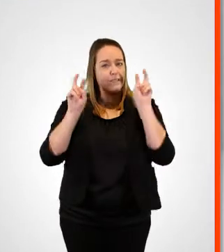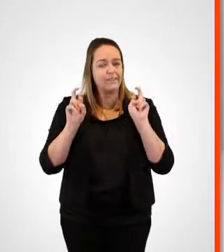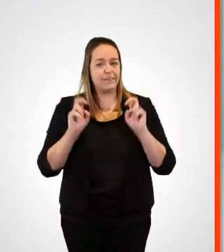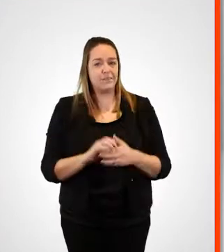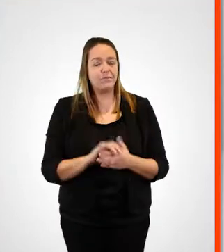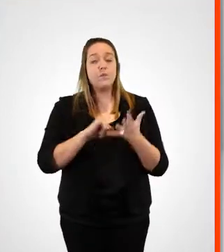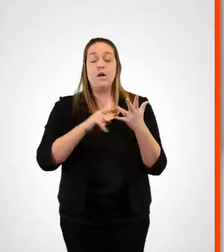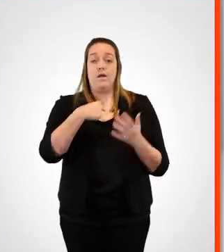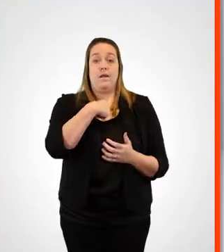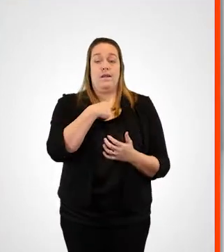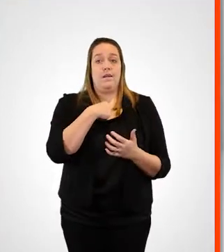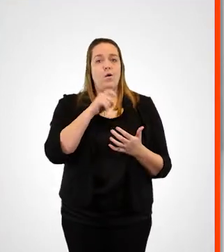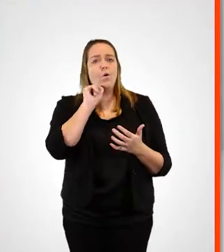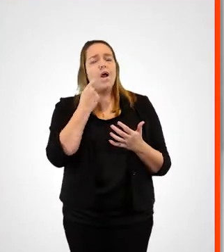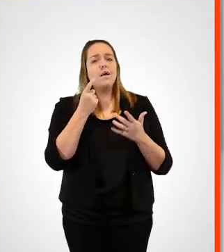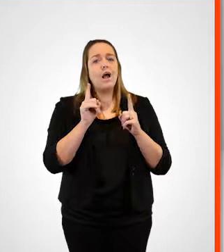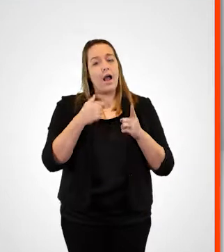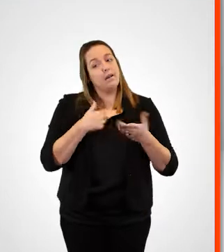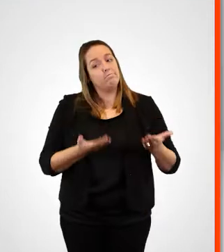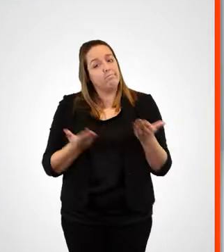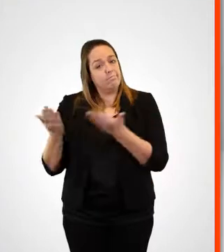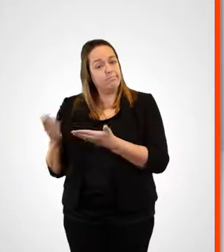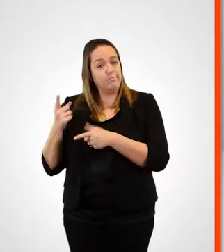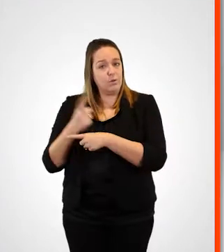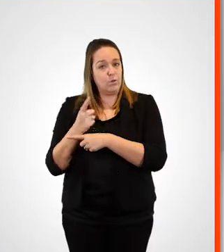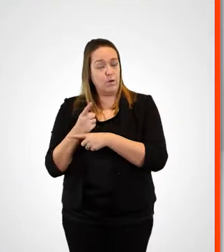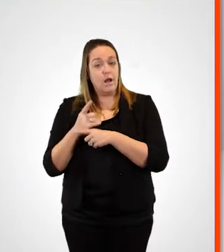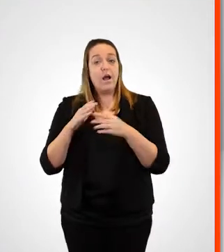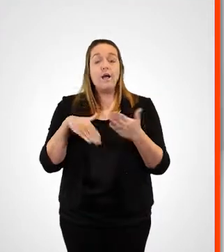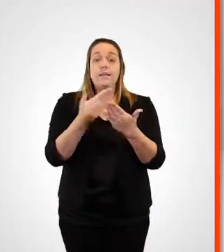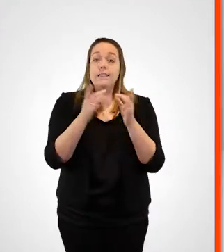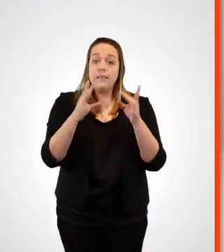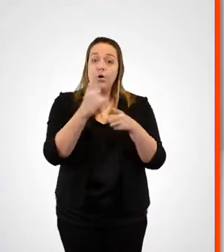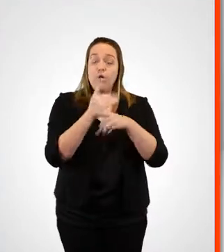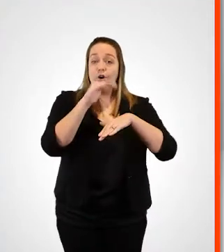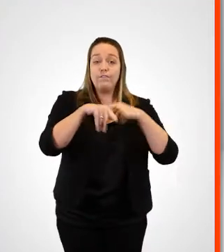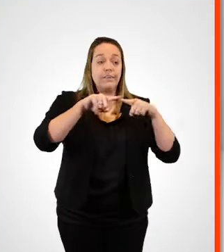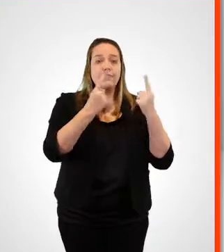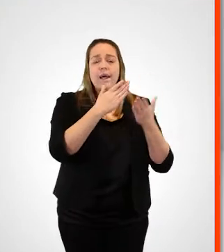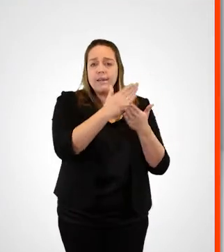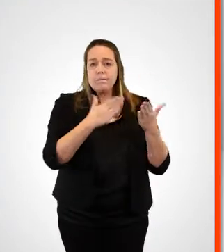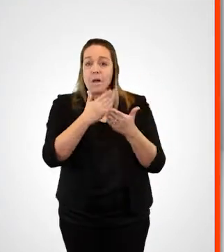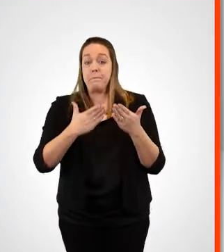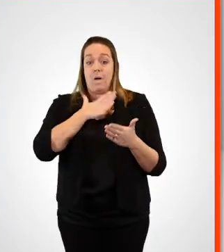So I'm going to kind of turn it over to her until we start talking about some of the aspects where some of my work has focused.